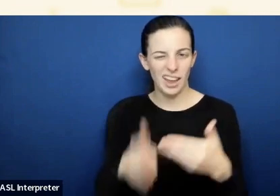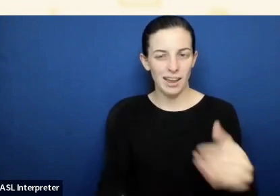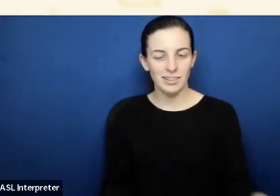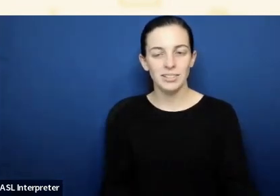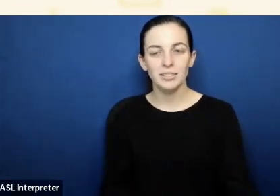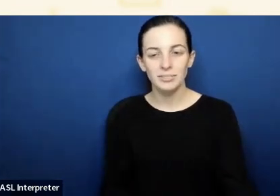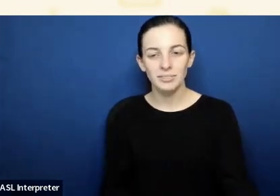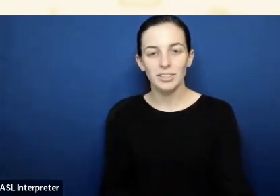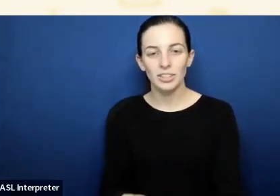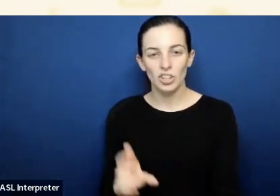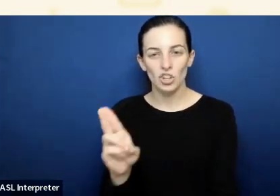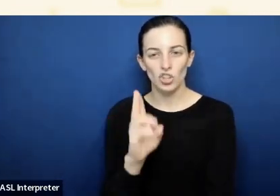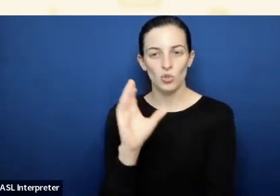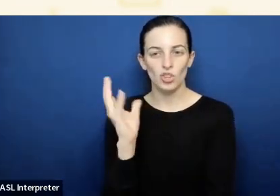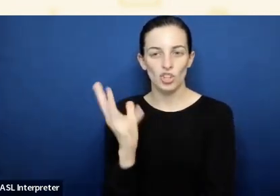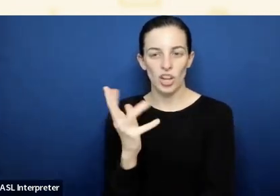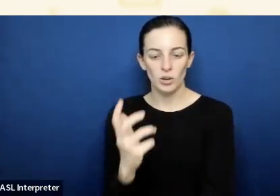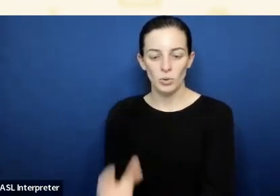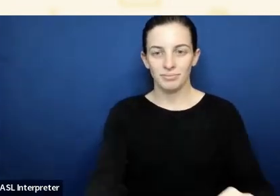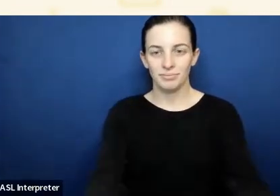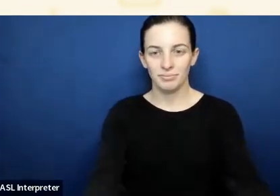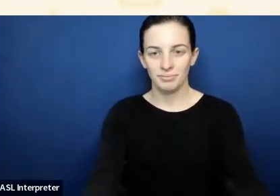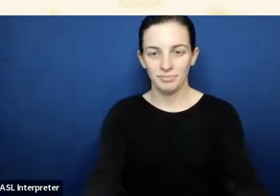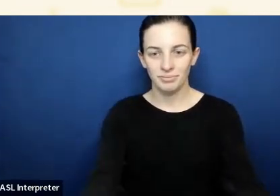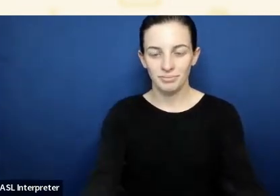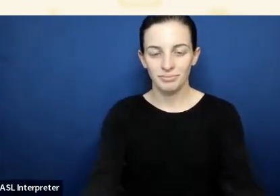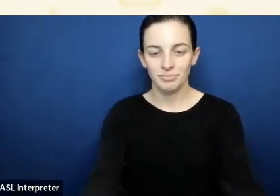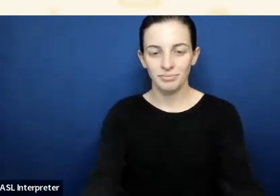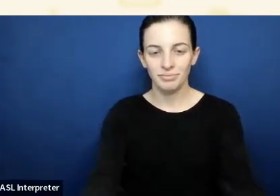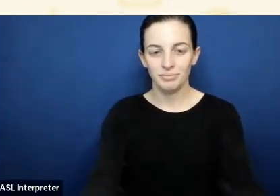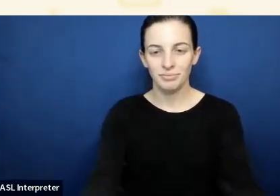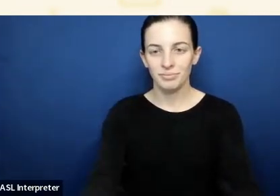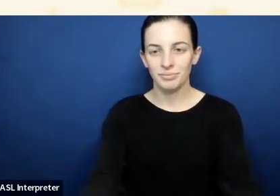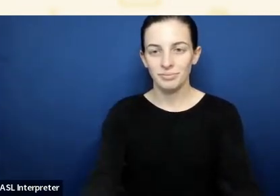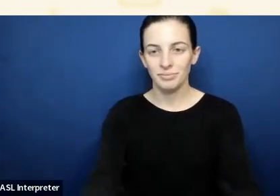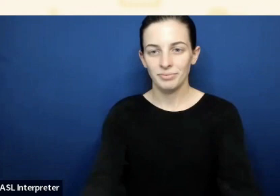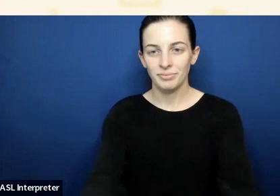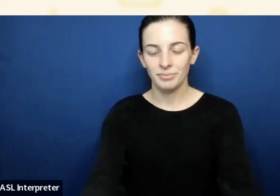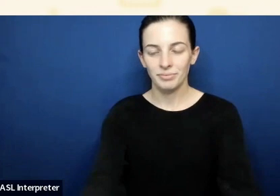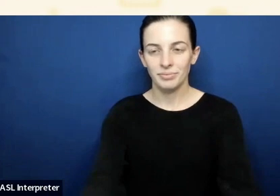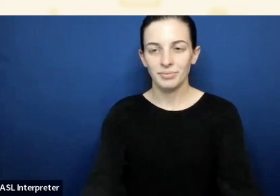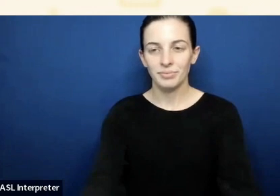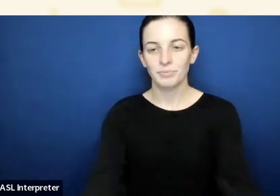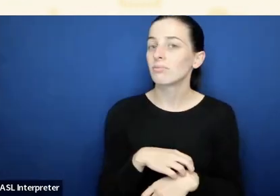Use the chat to connect with our attendees. Yes, thank you very much for your introduction.